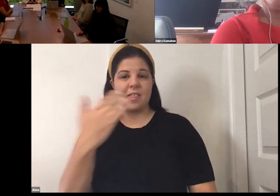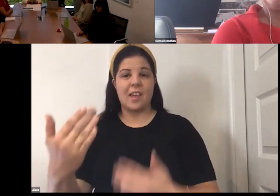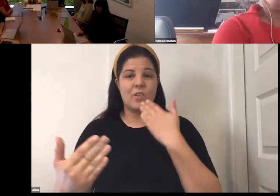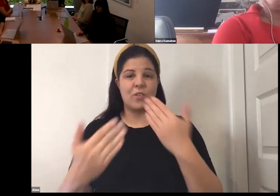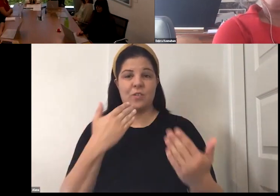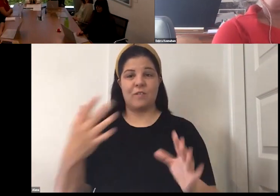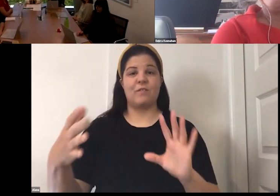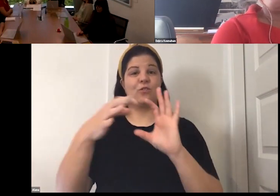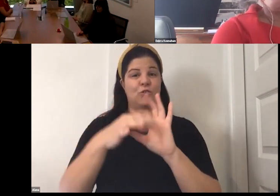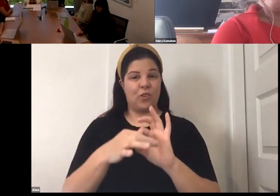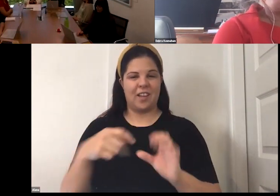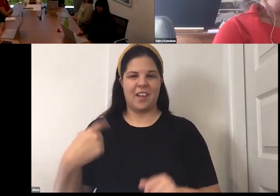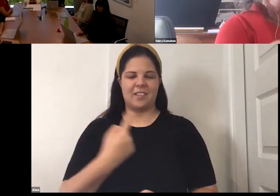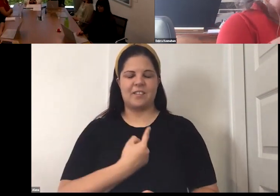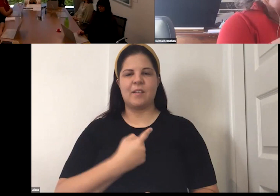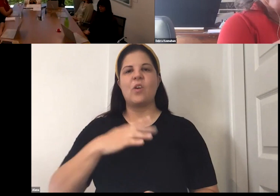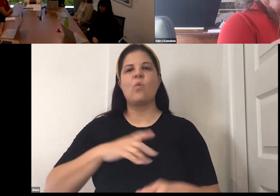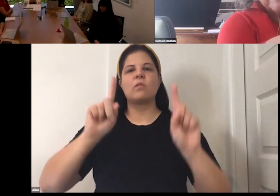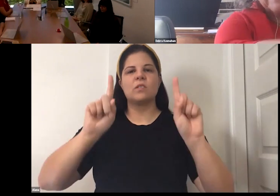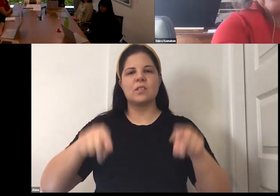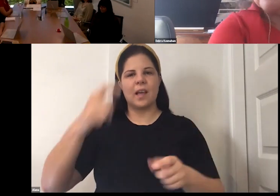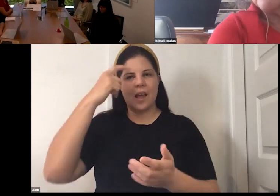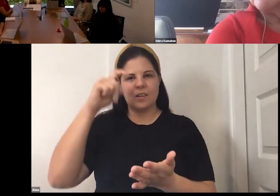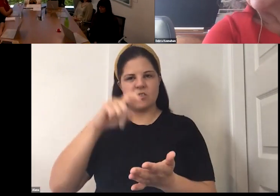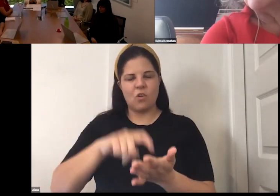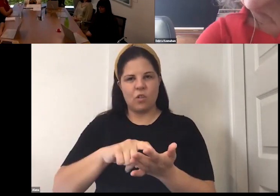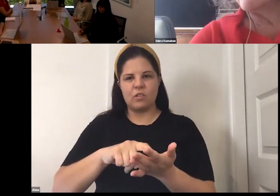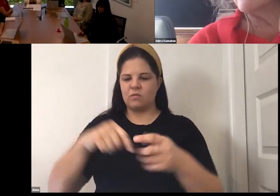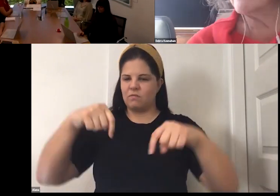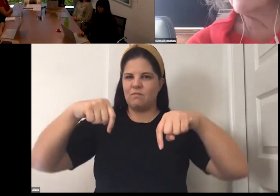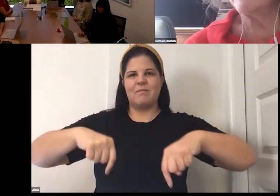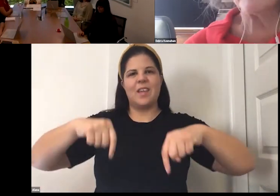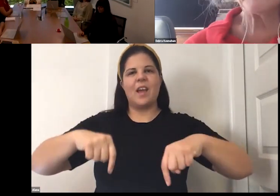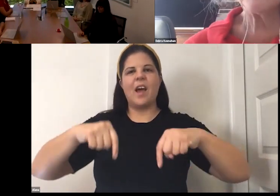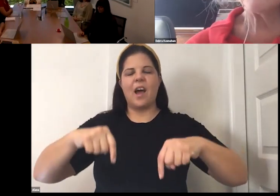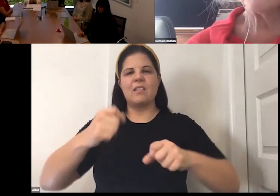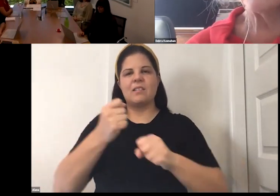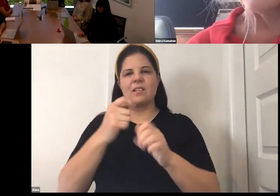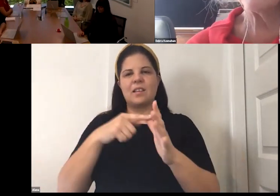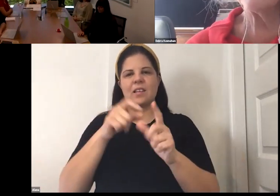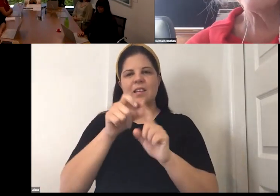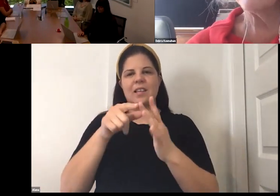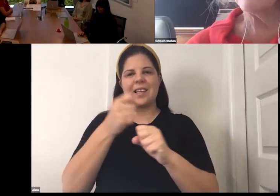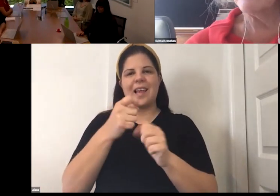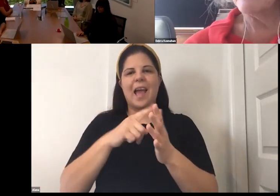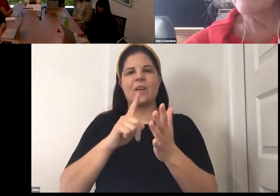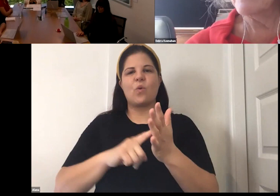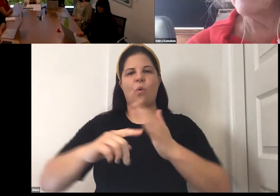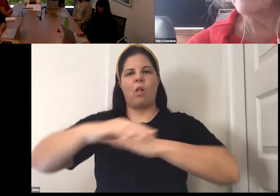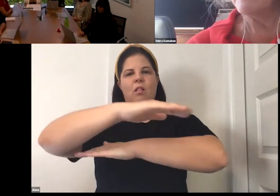I'd like to begin by acknowledging that we are on Gadigal land the Gadigal people of